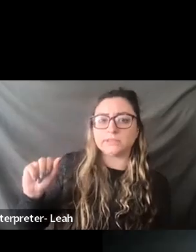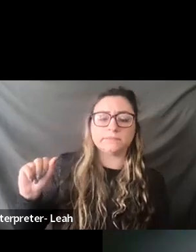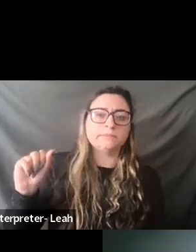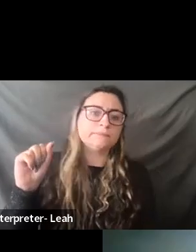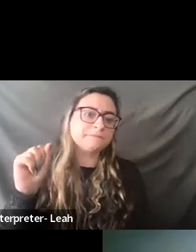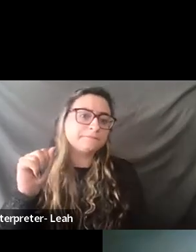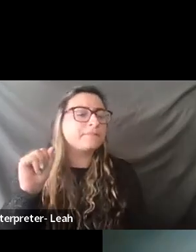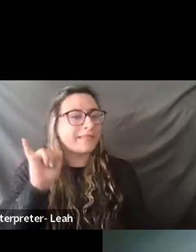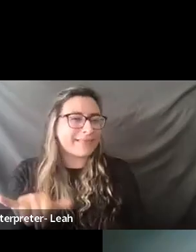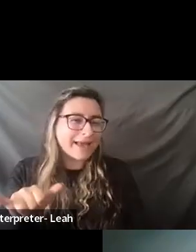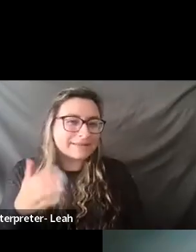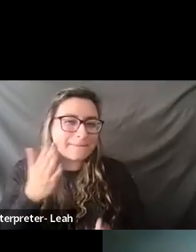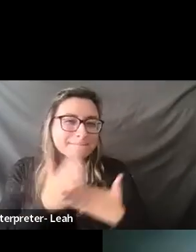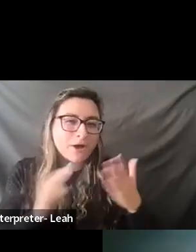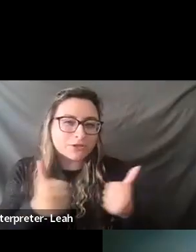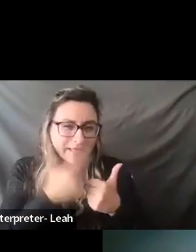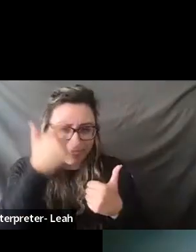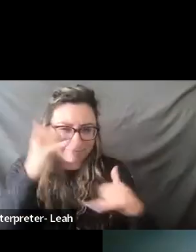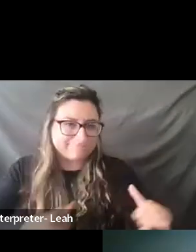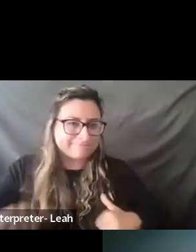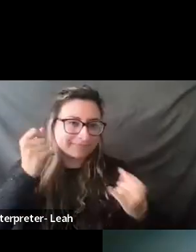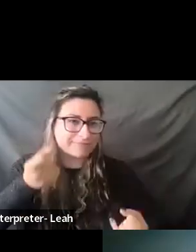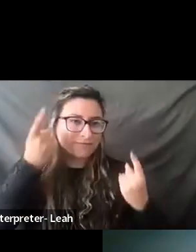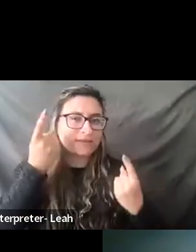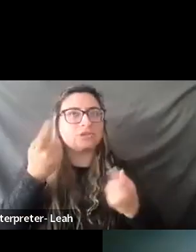Really not -- not going to accomplish the -- the greater good by trying to ram something down somebody's throat or an idea or something in -- in a short amount of time that they are not going to be able to process it and accept it.